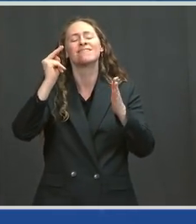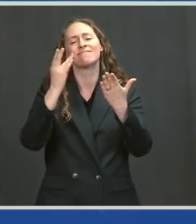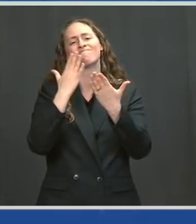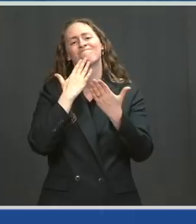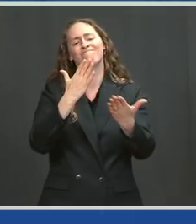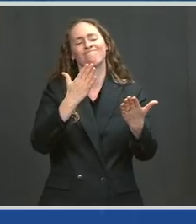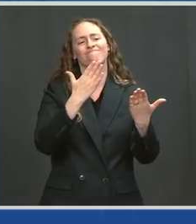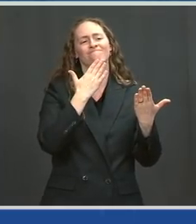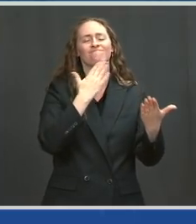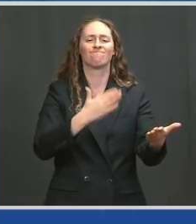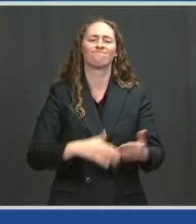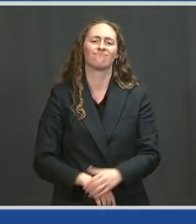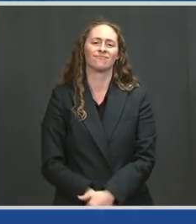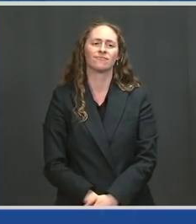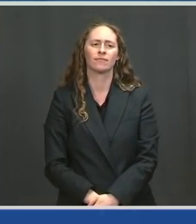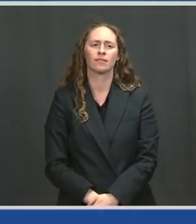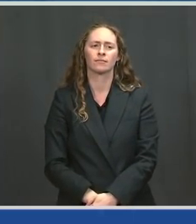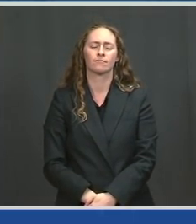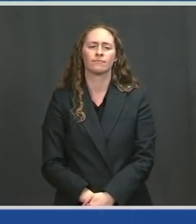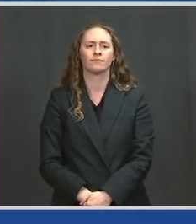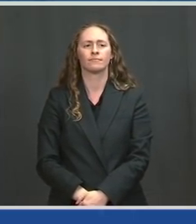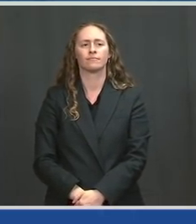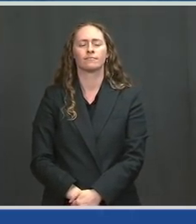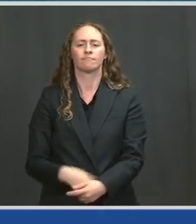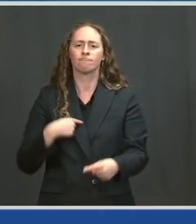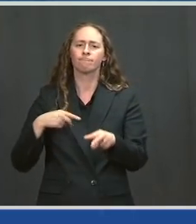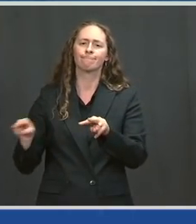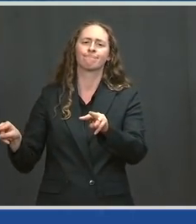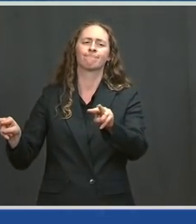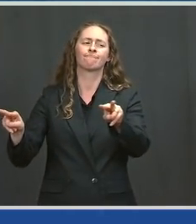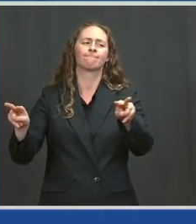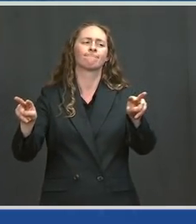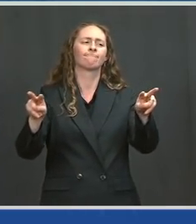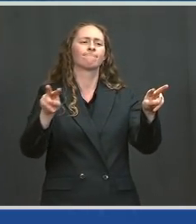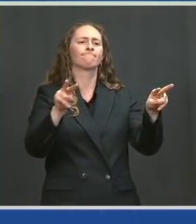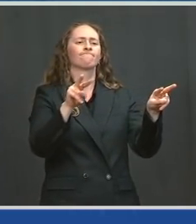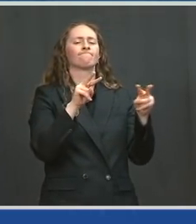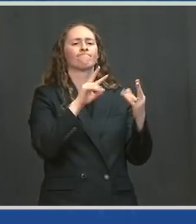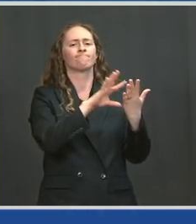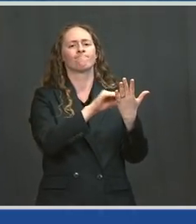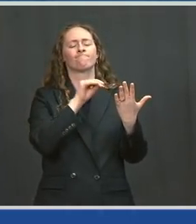To see and learn from you is a gift, a genuine gift.